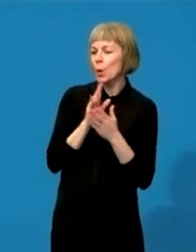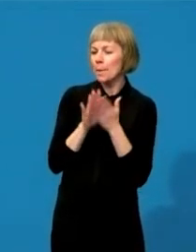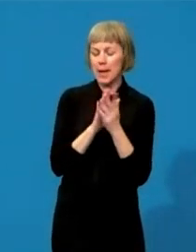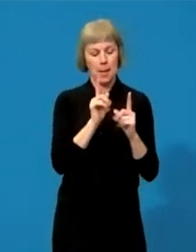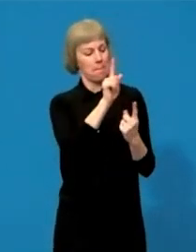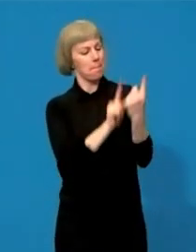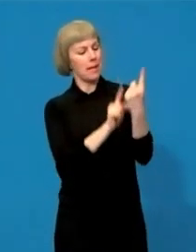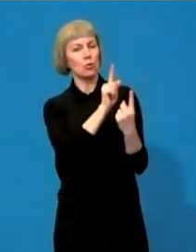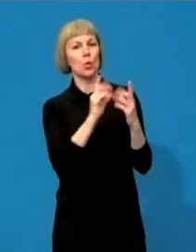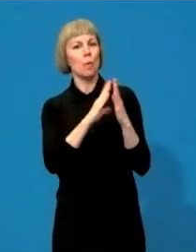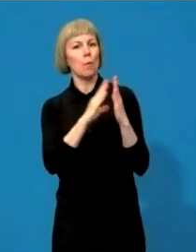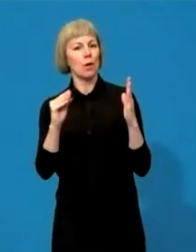situation? What do you do?